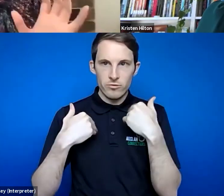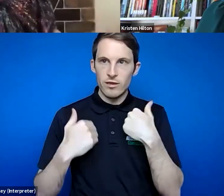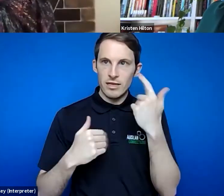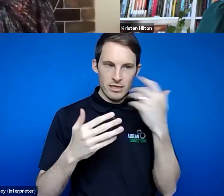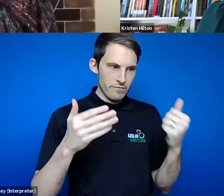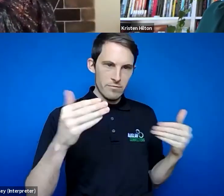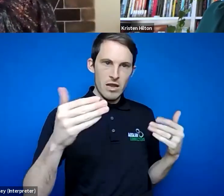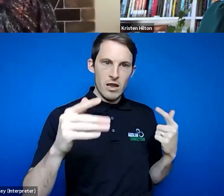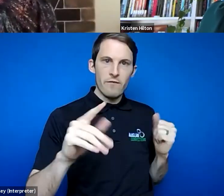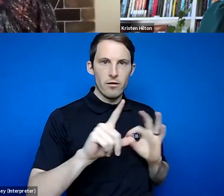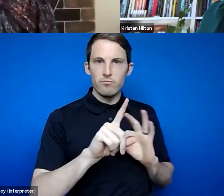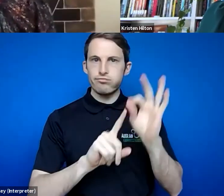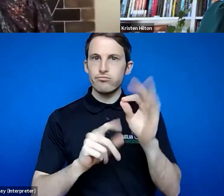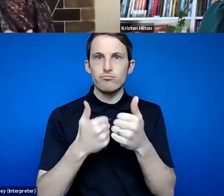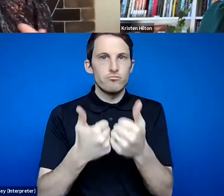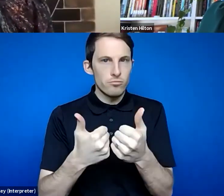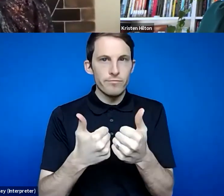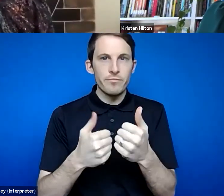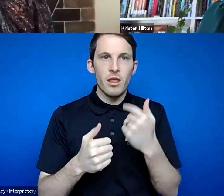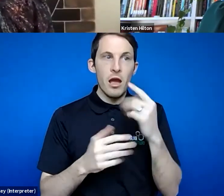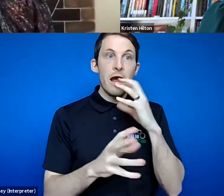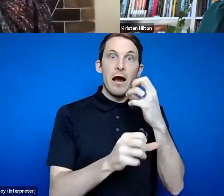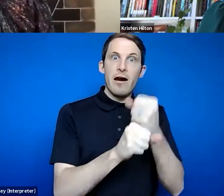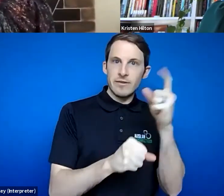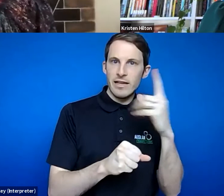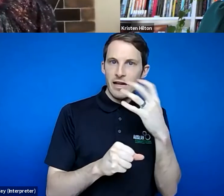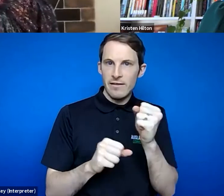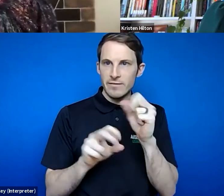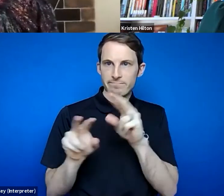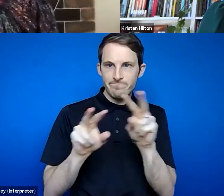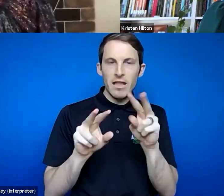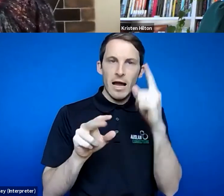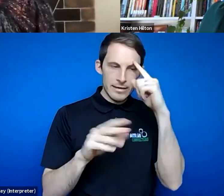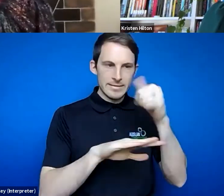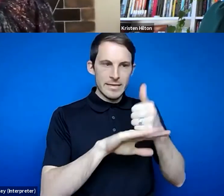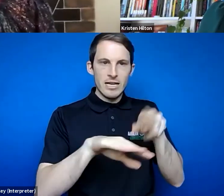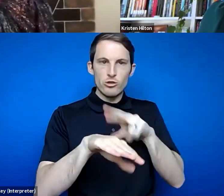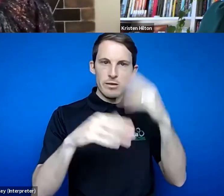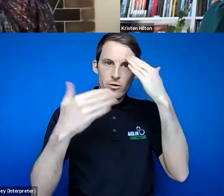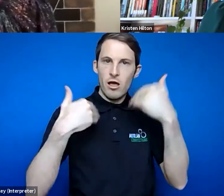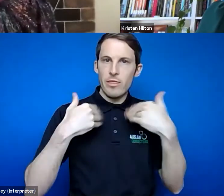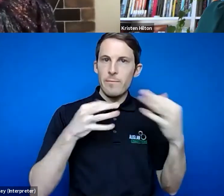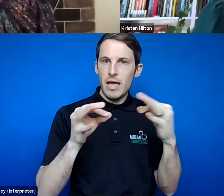And Governments have responded with a national mental health plan associated with the pandemic,